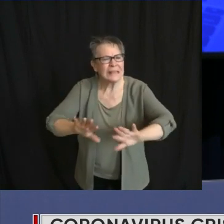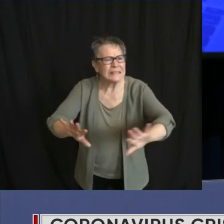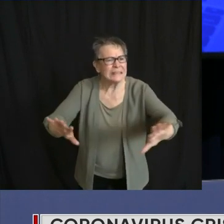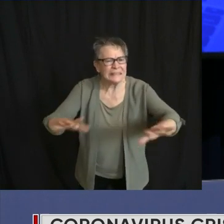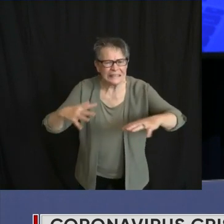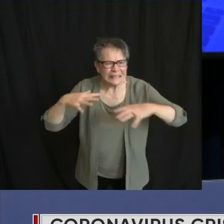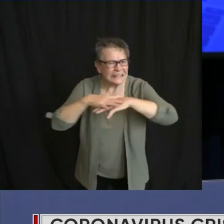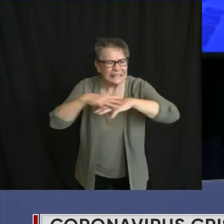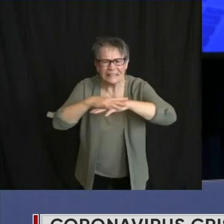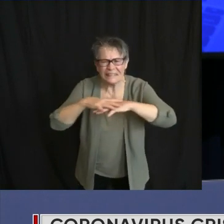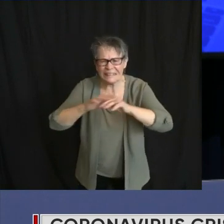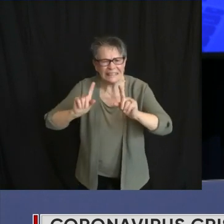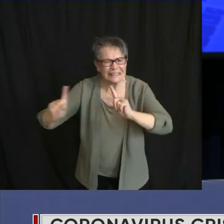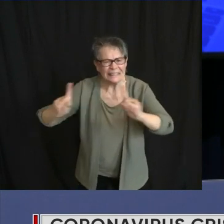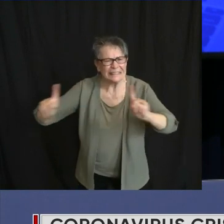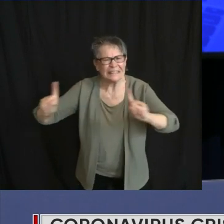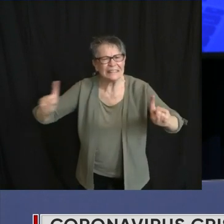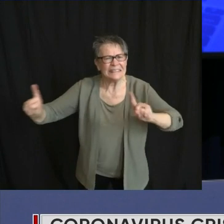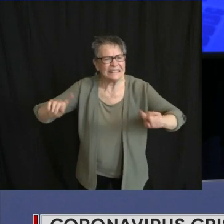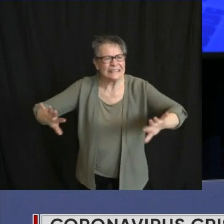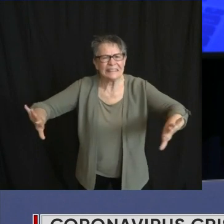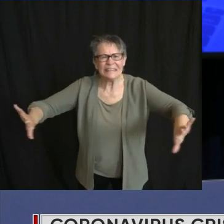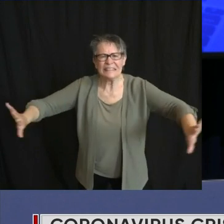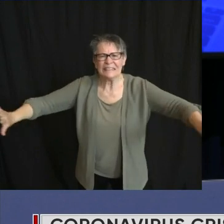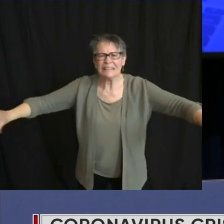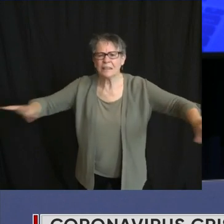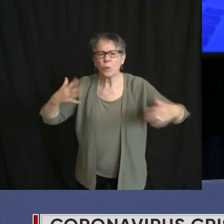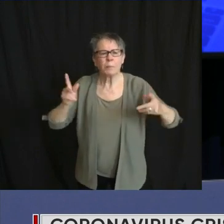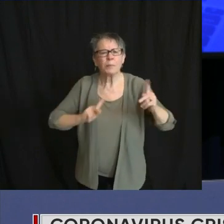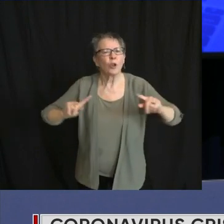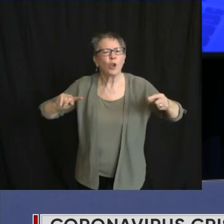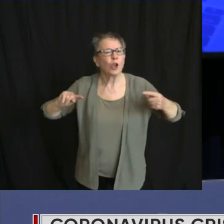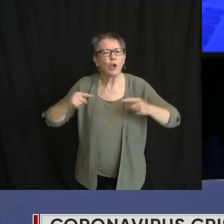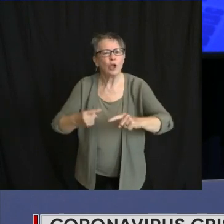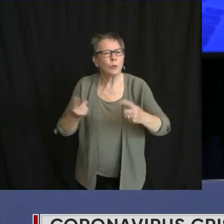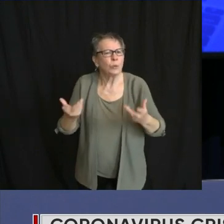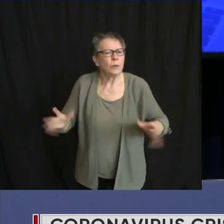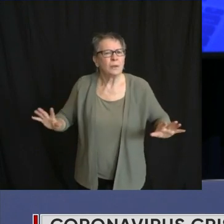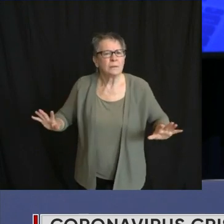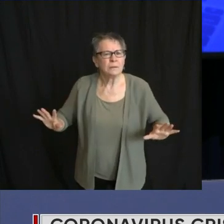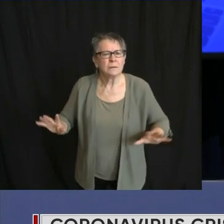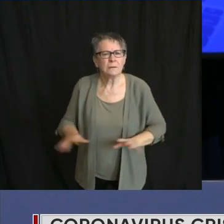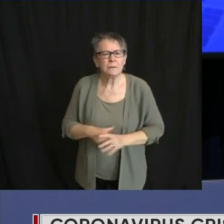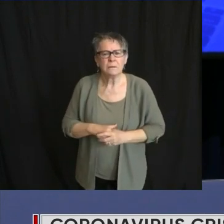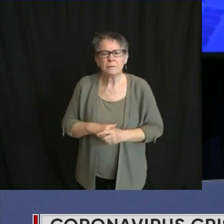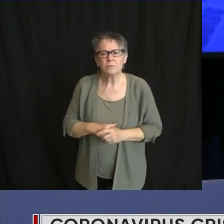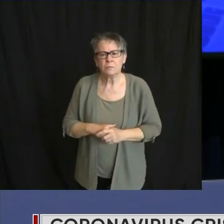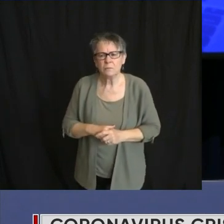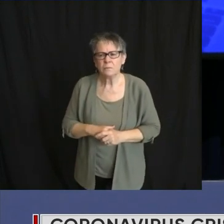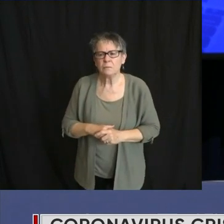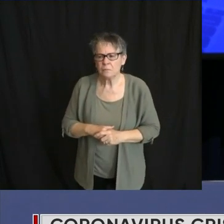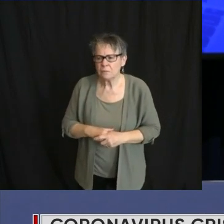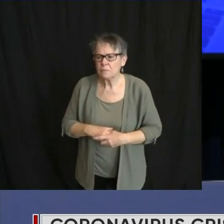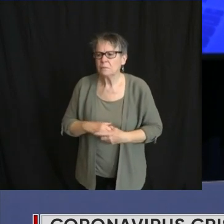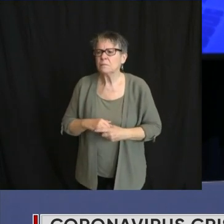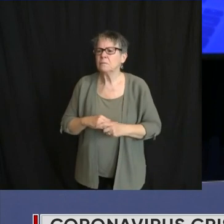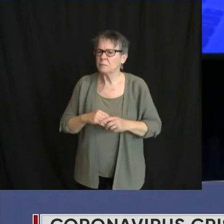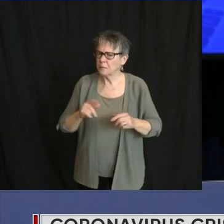SHOWED A TREMENDOUSAMOUNT OF RESTRAINT YESTERDAY. SOCIAL DISTANCING FOR THOSE